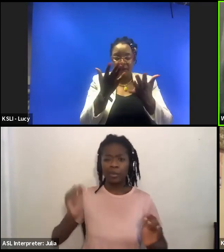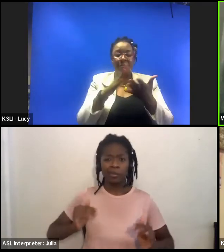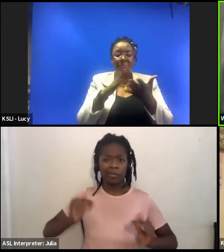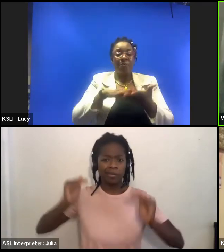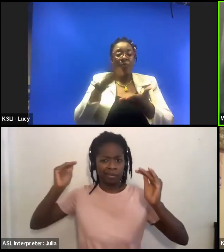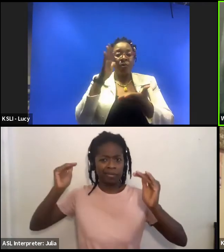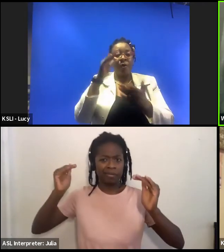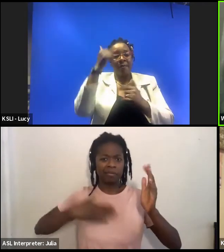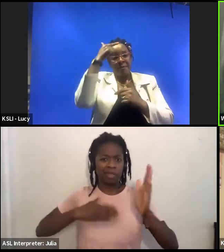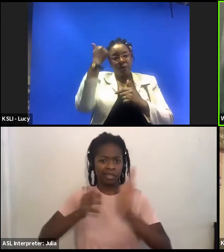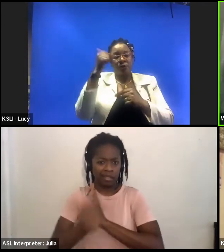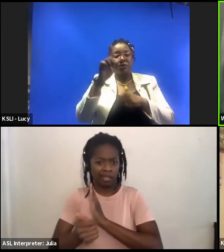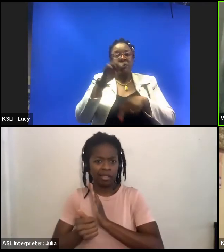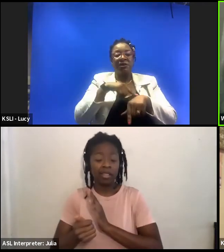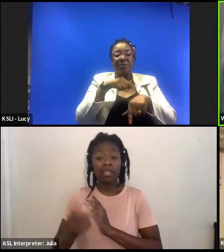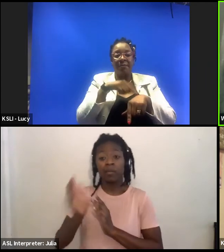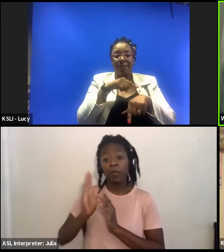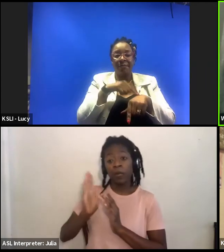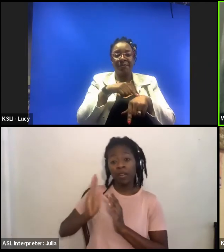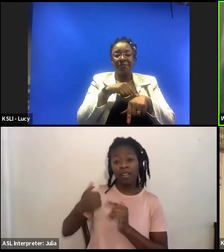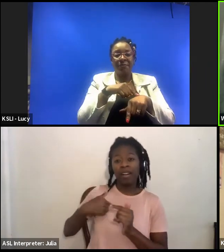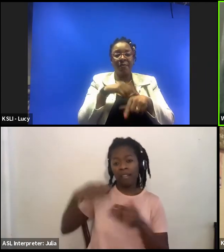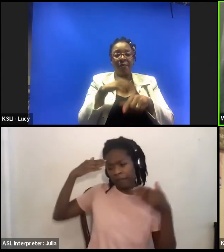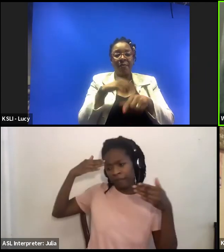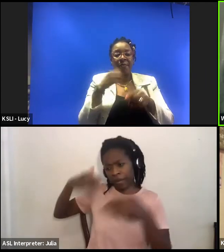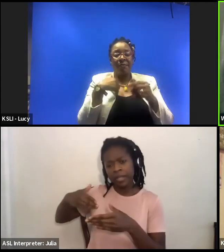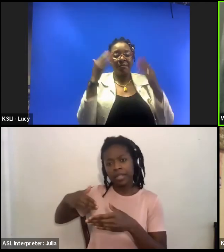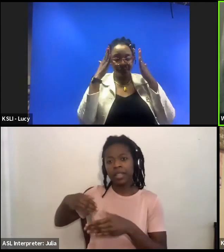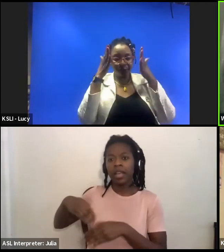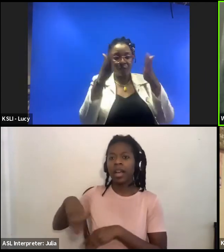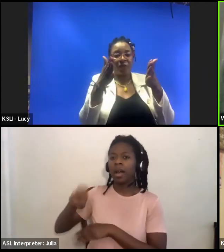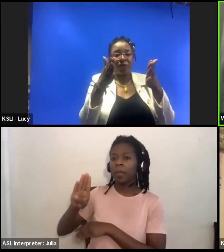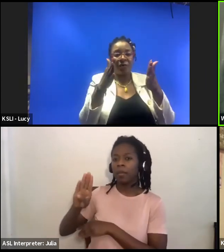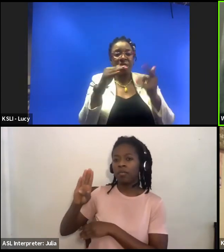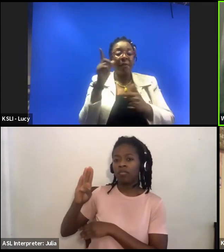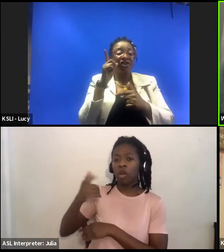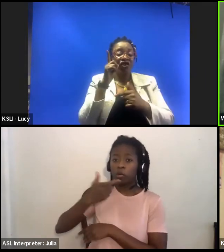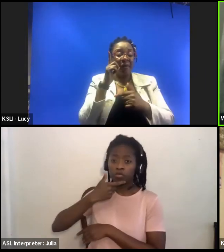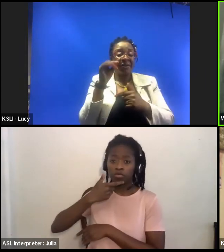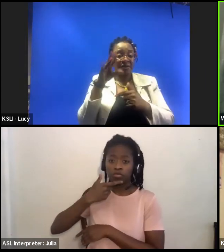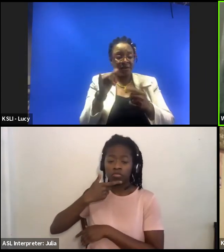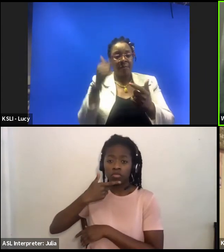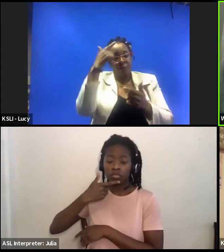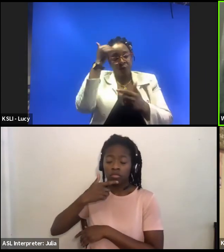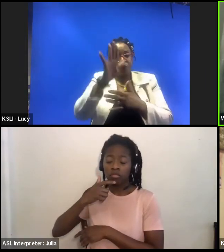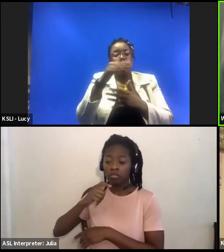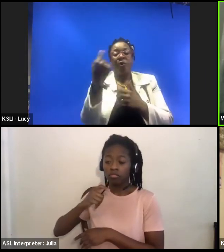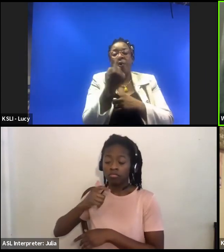we were still very focused on British farces 'cause those were the only scripts we could access.